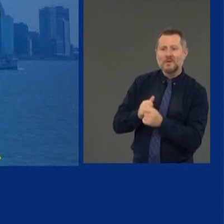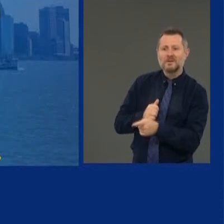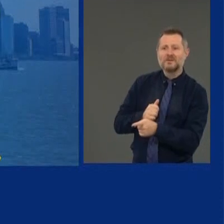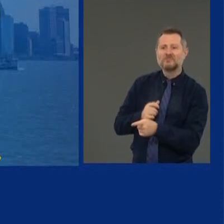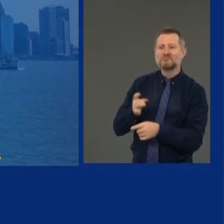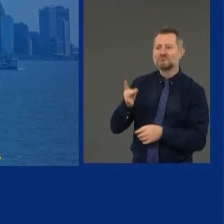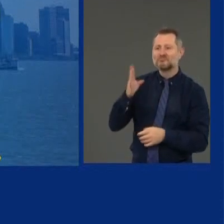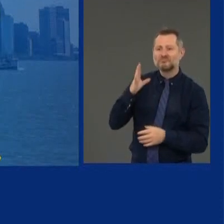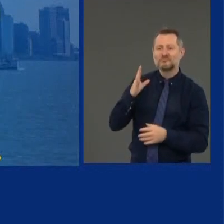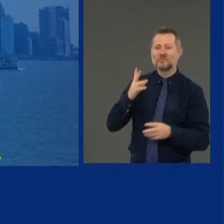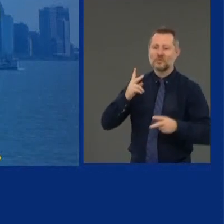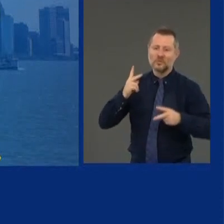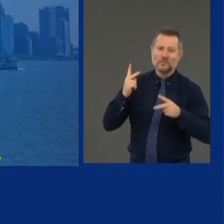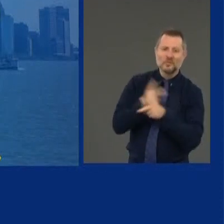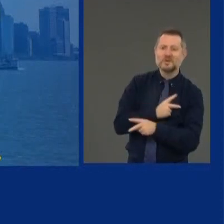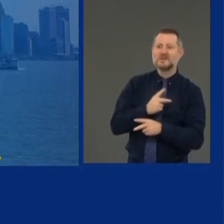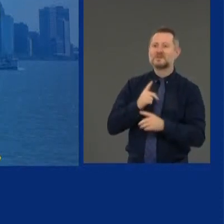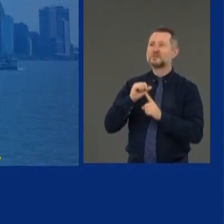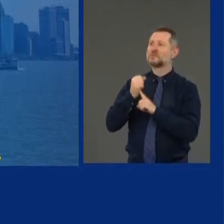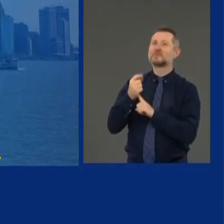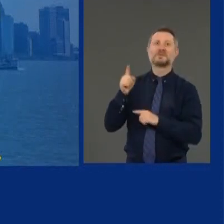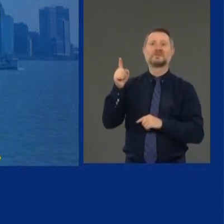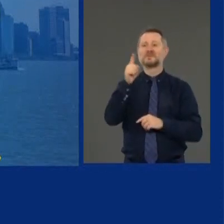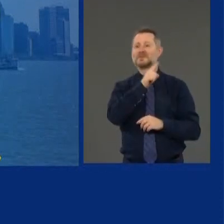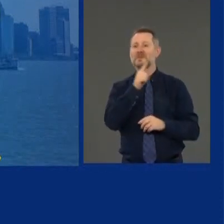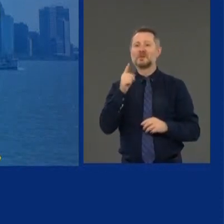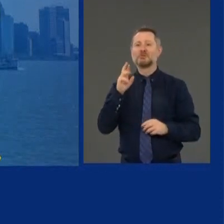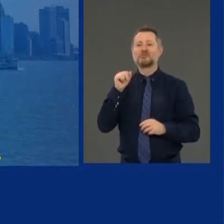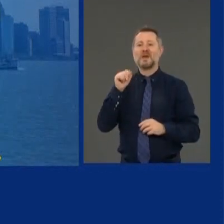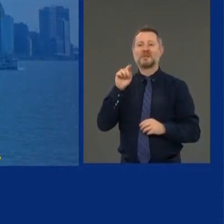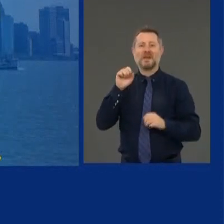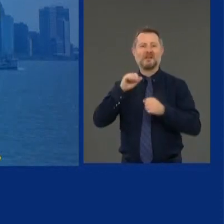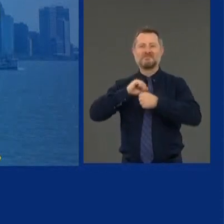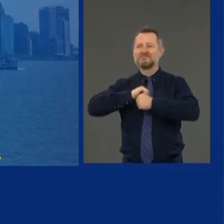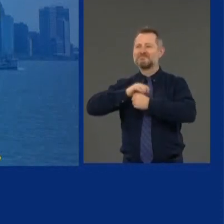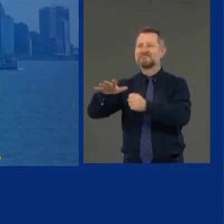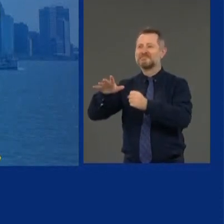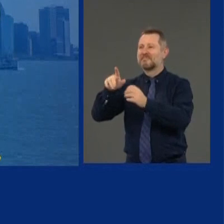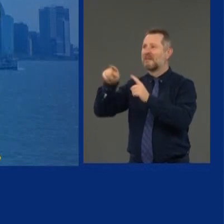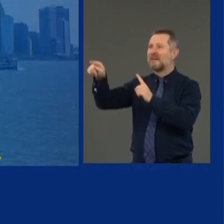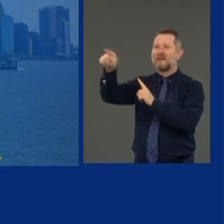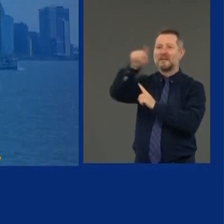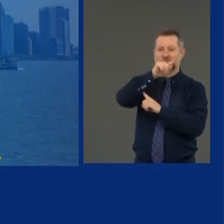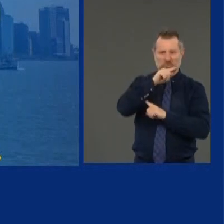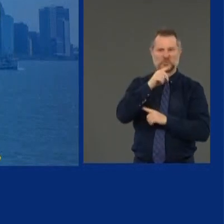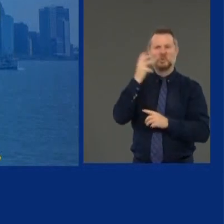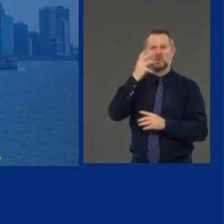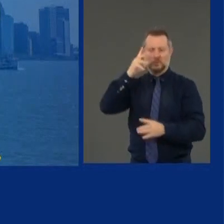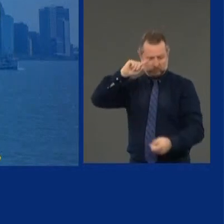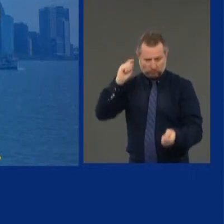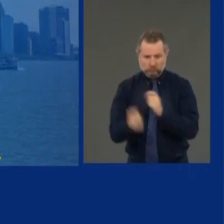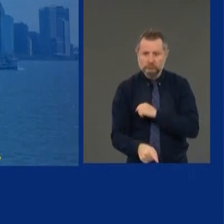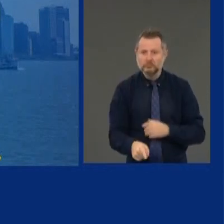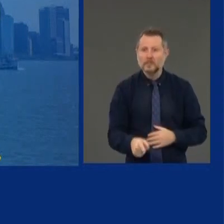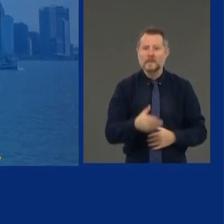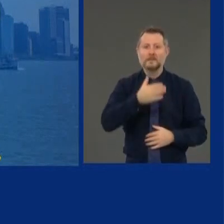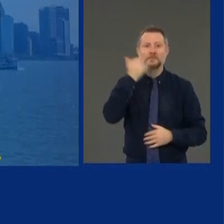LOOK AT NEW YORK AND SAY HOW DID THEY DO THAT.